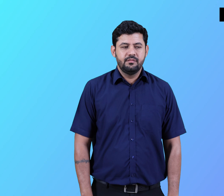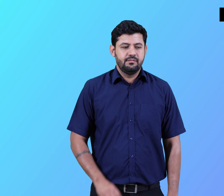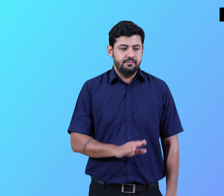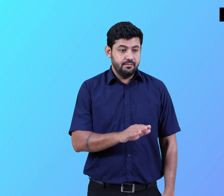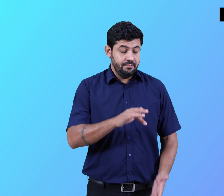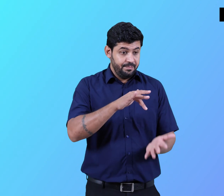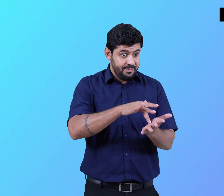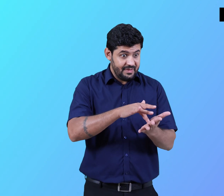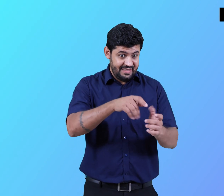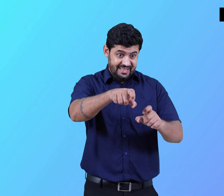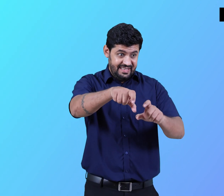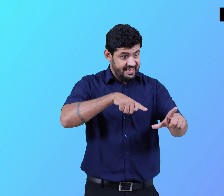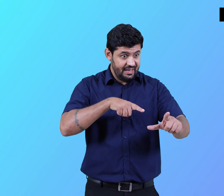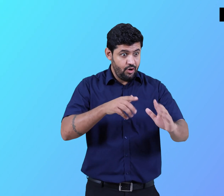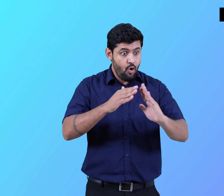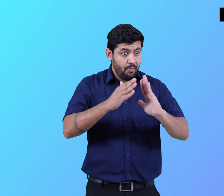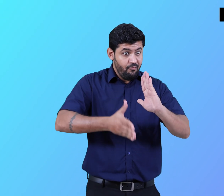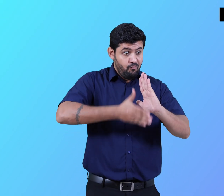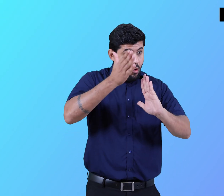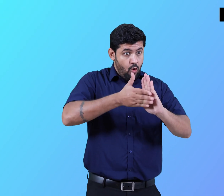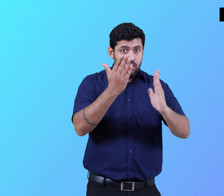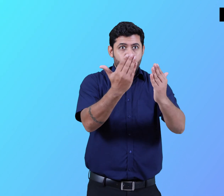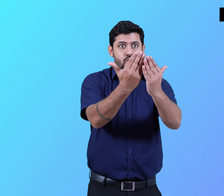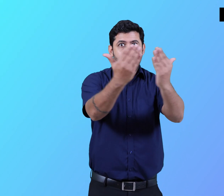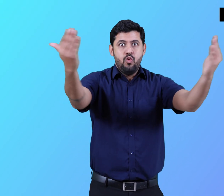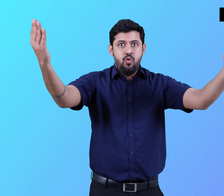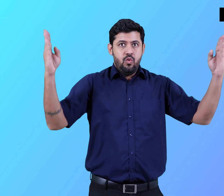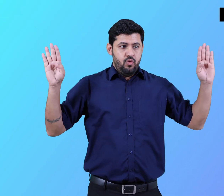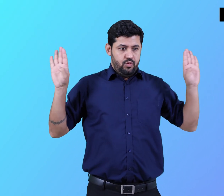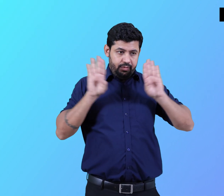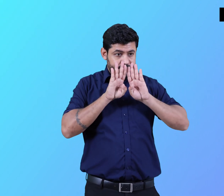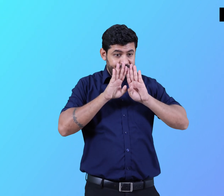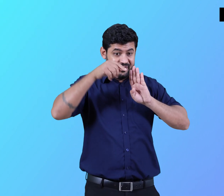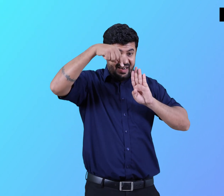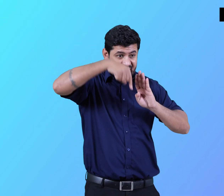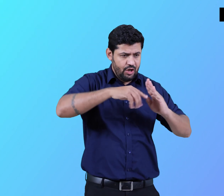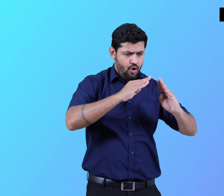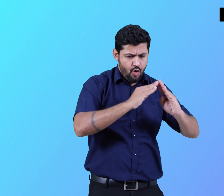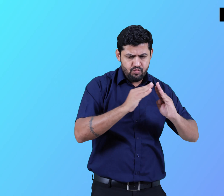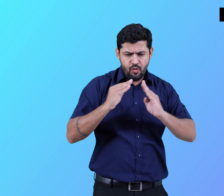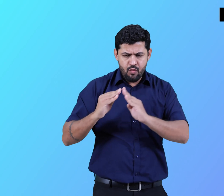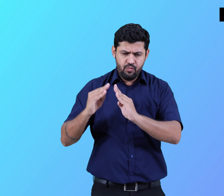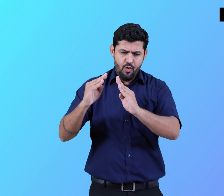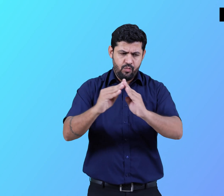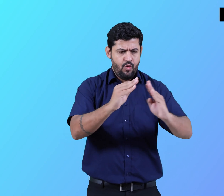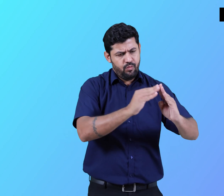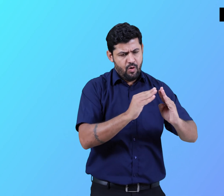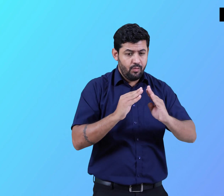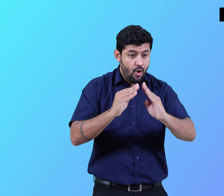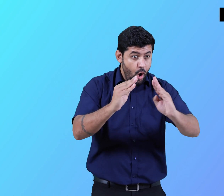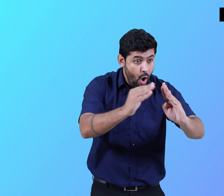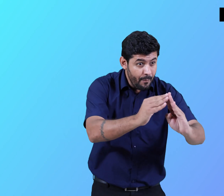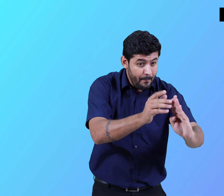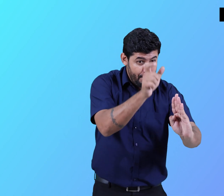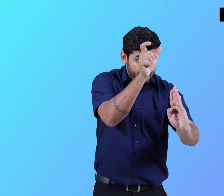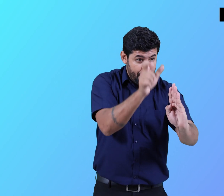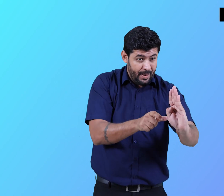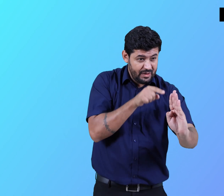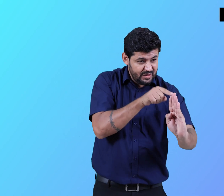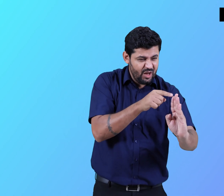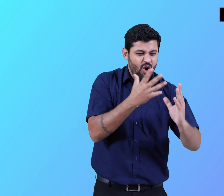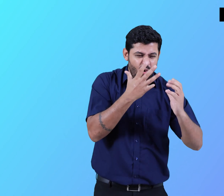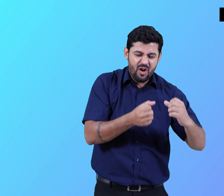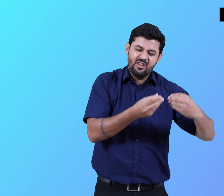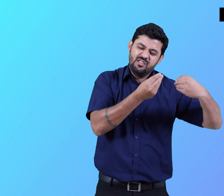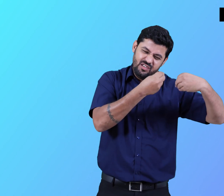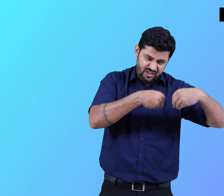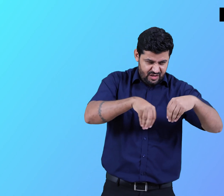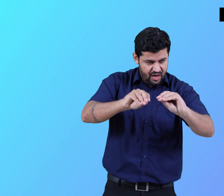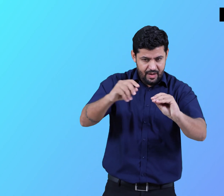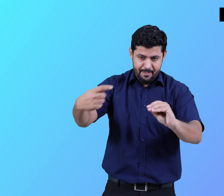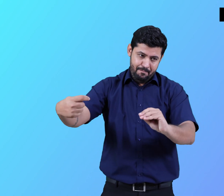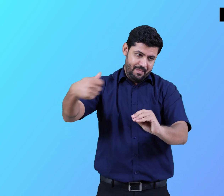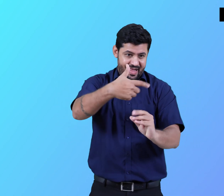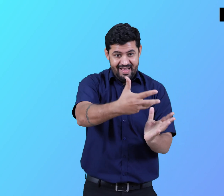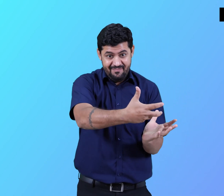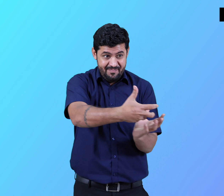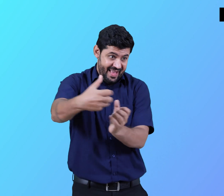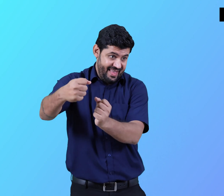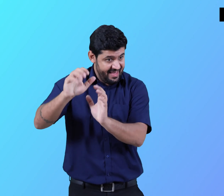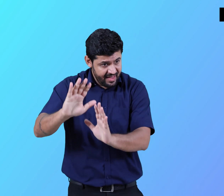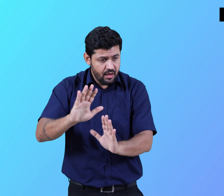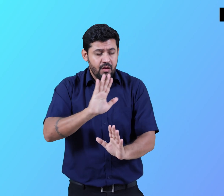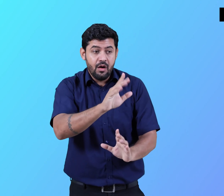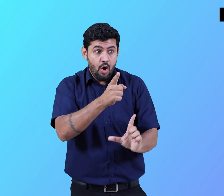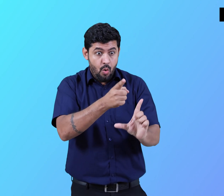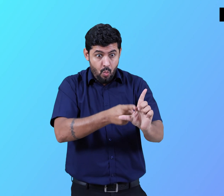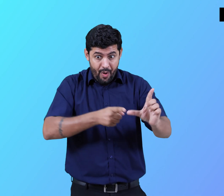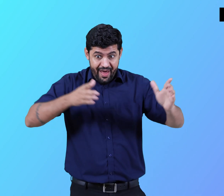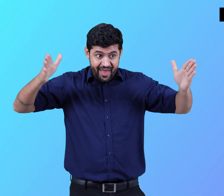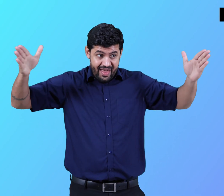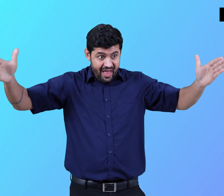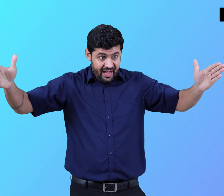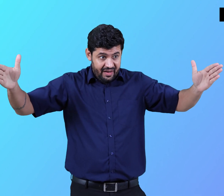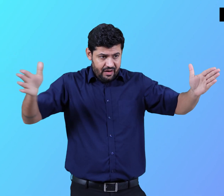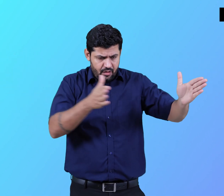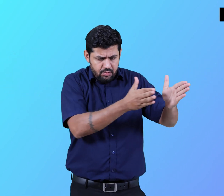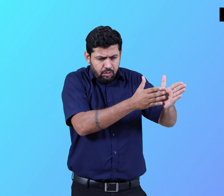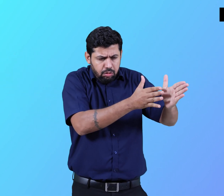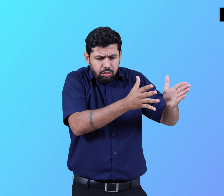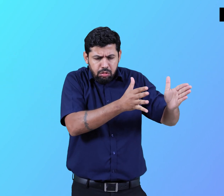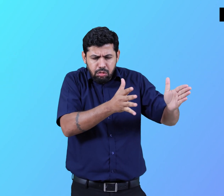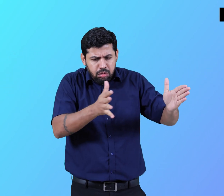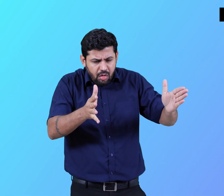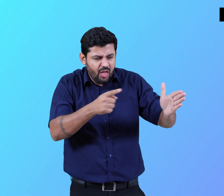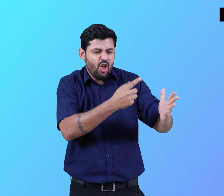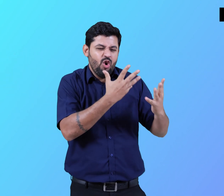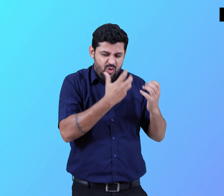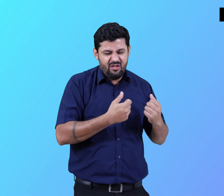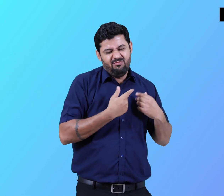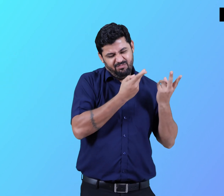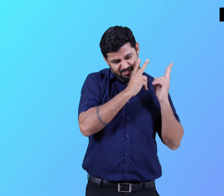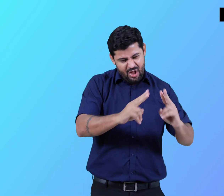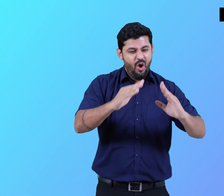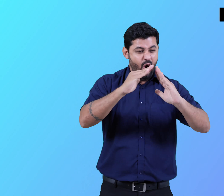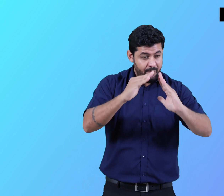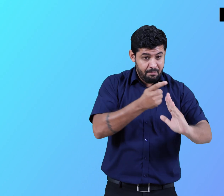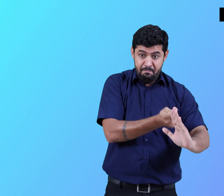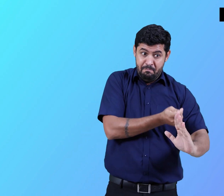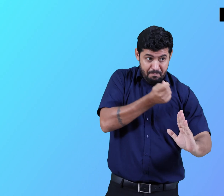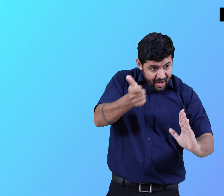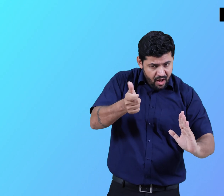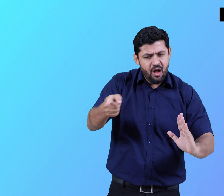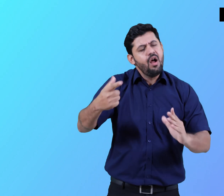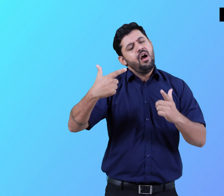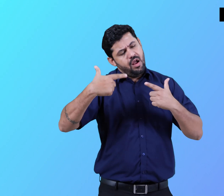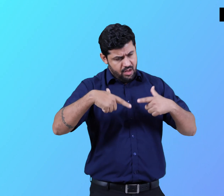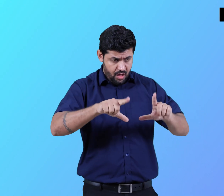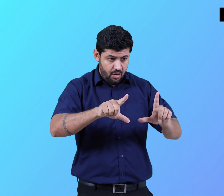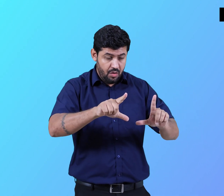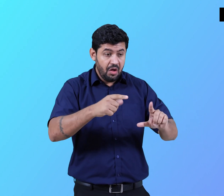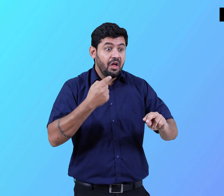“Anyone who sells a home in a walled city still has the right to get it back until a full year after it was sold. Their right to get the house back will continue for one year.